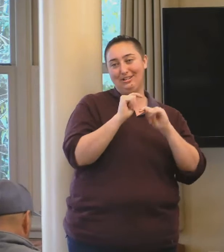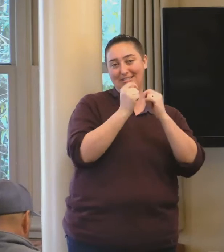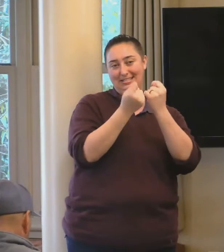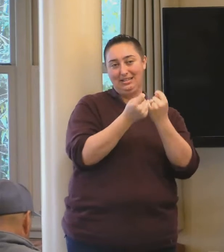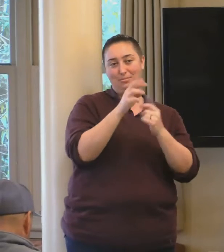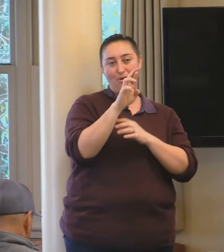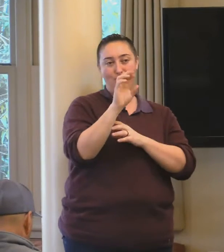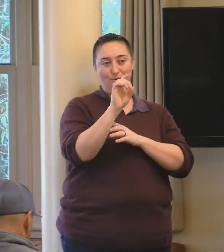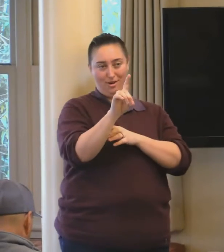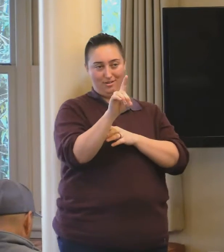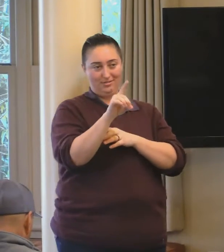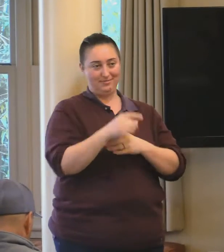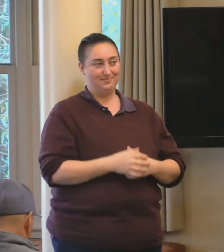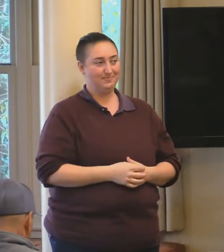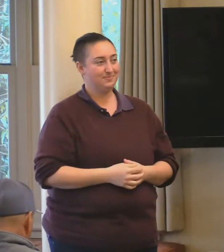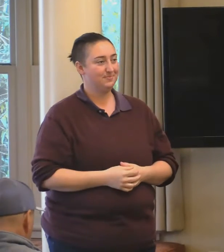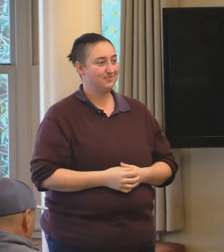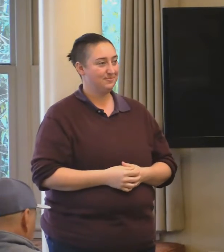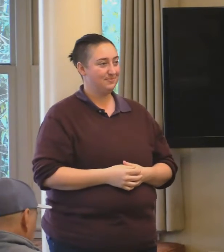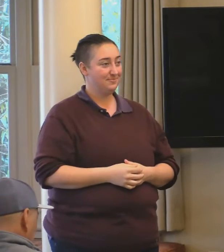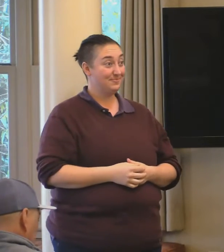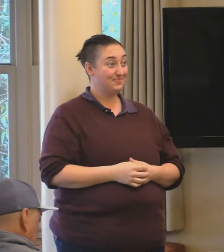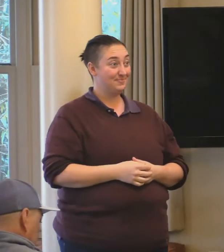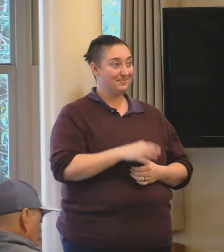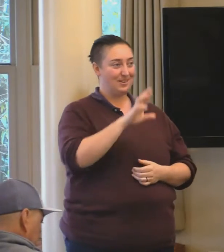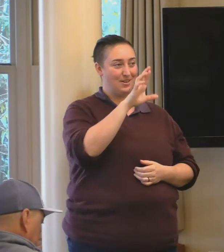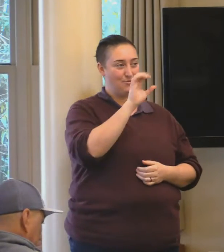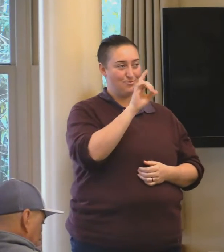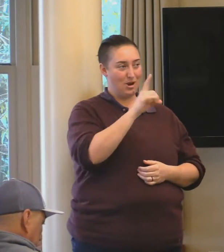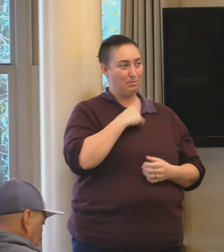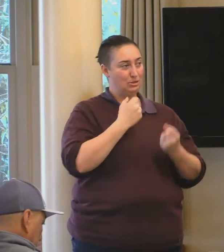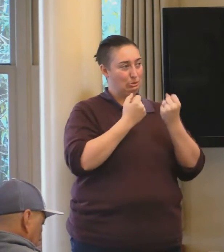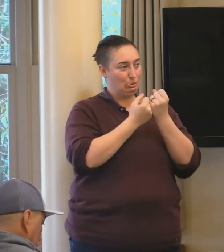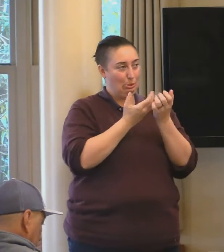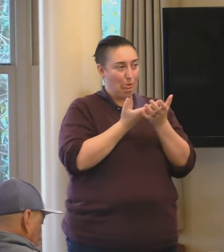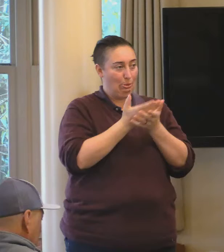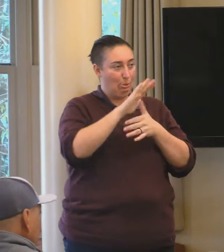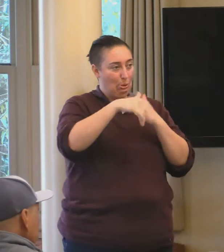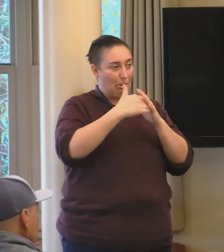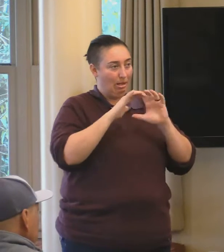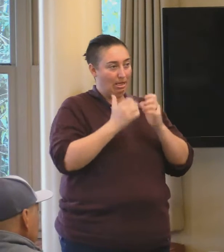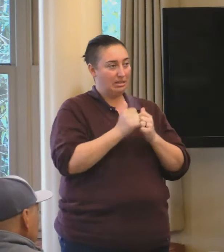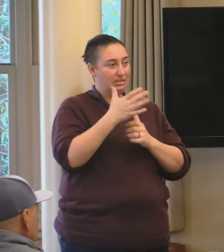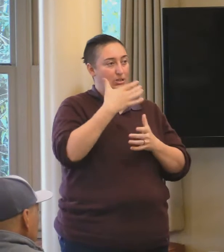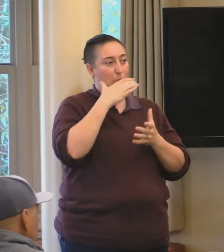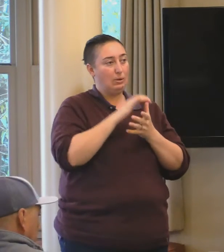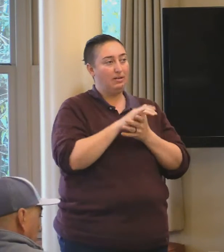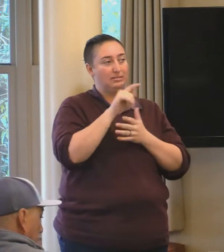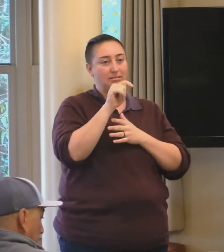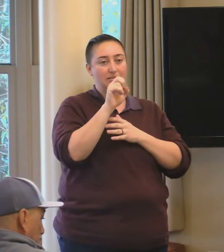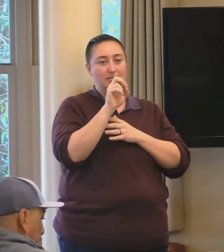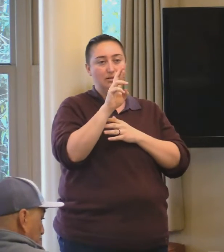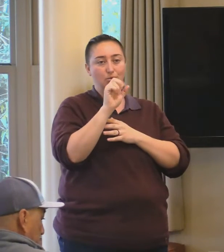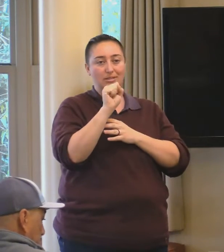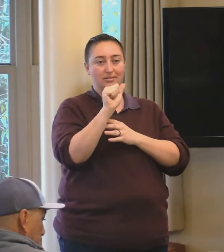The next human half of our newly created hearing dog teams is rod. Rod has been supported throughout the class by his wife